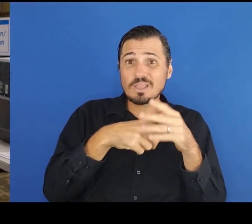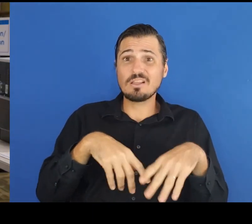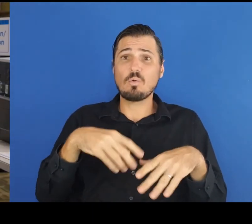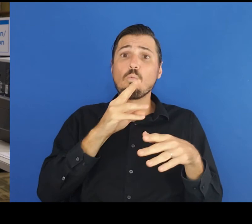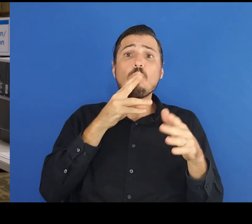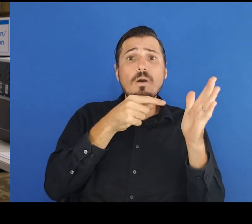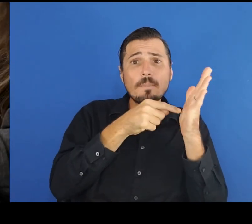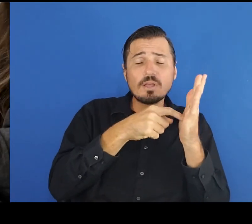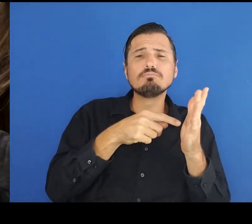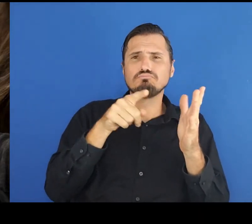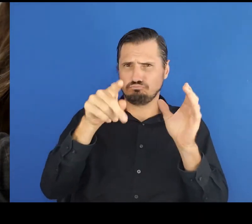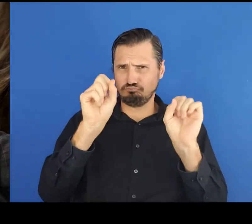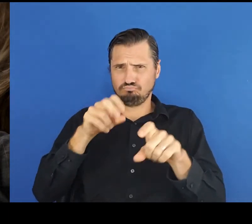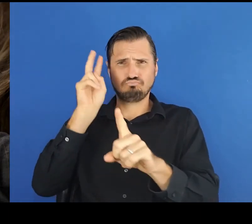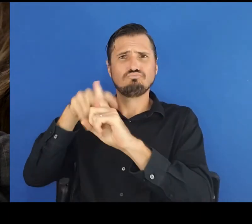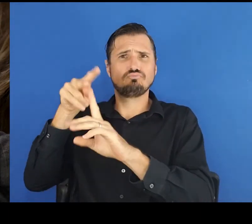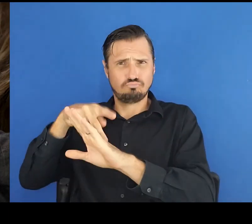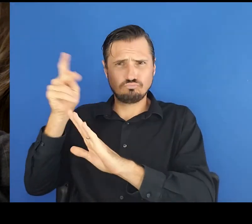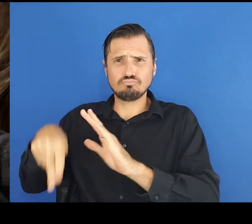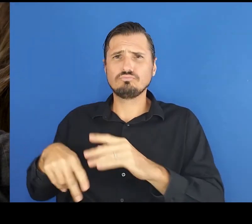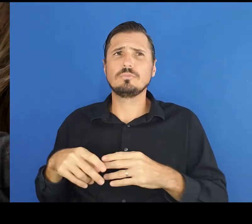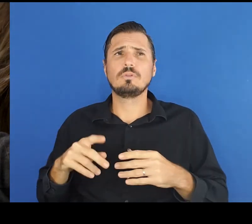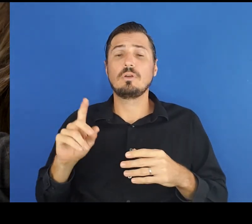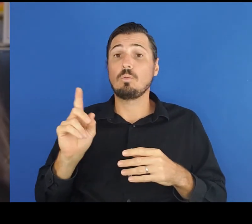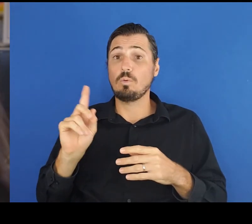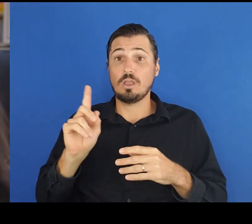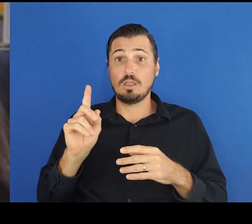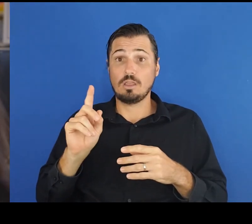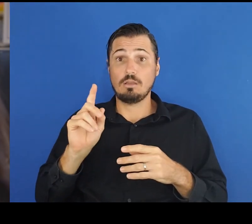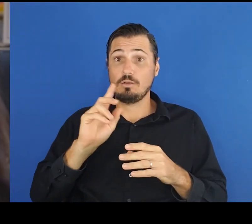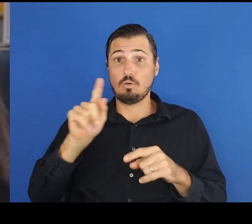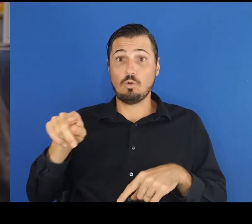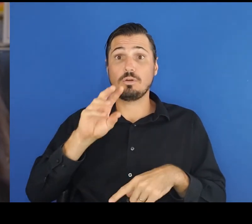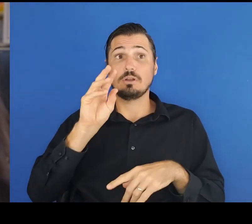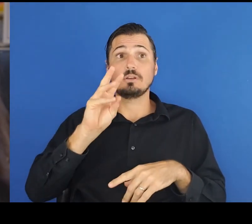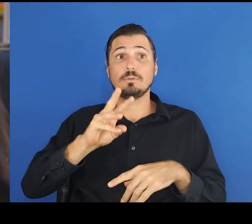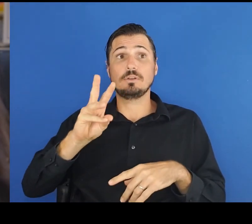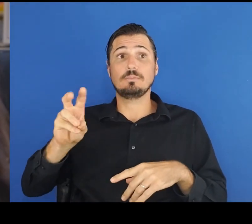Once again, the website is www.KauaiRentHelp.com